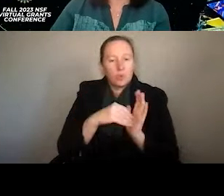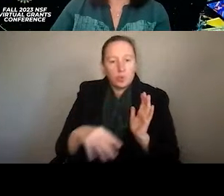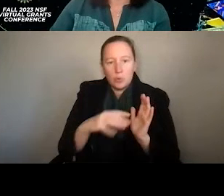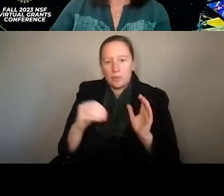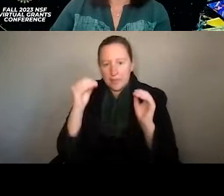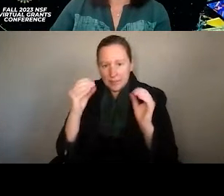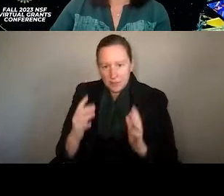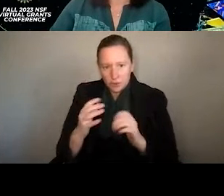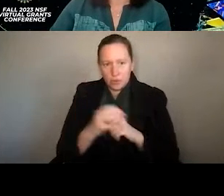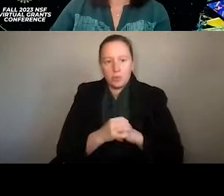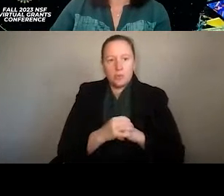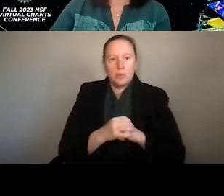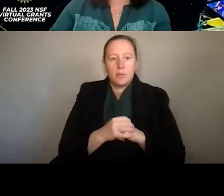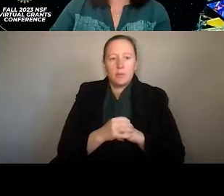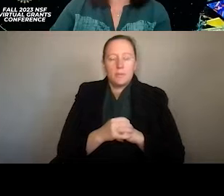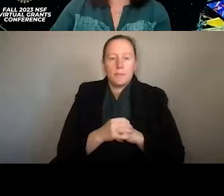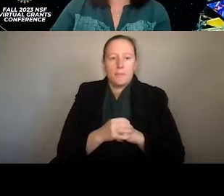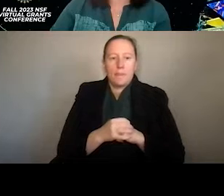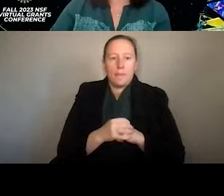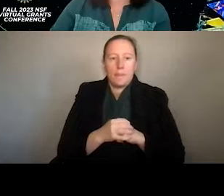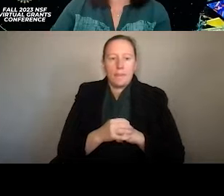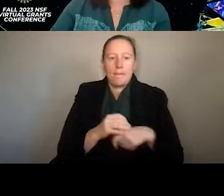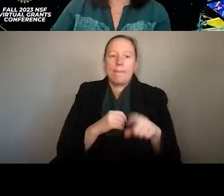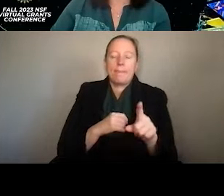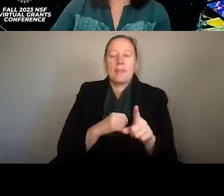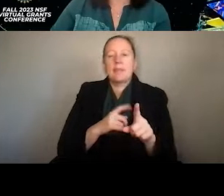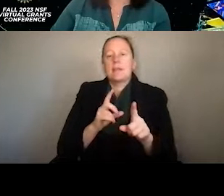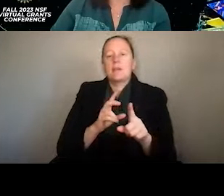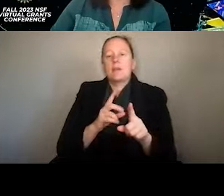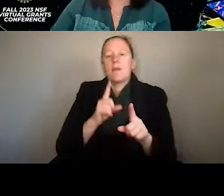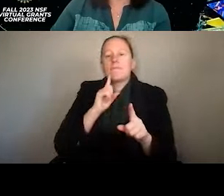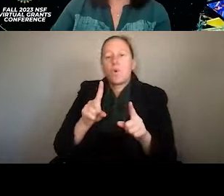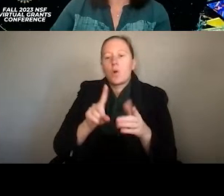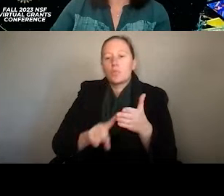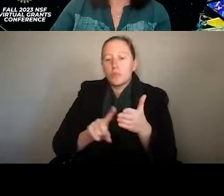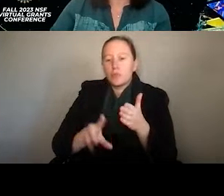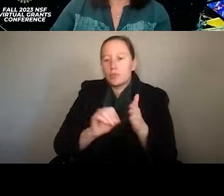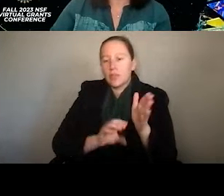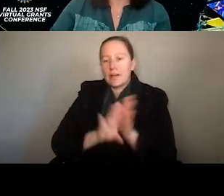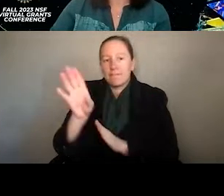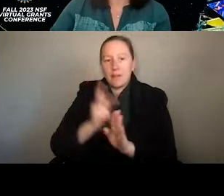This program is an applied research and development program with goals to advance